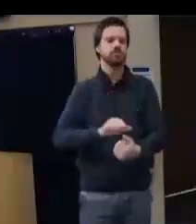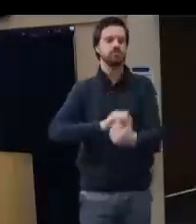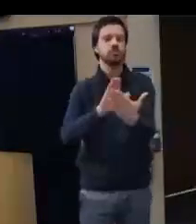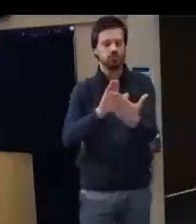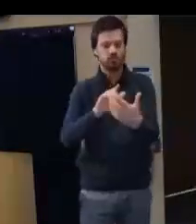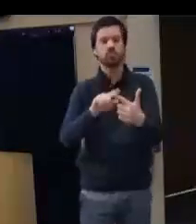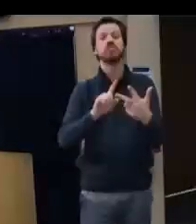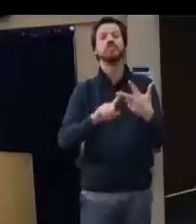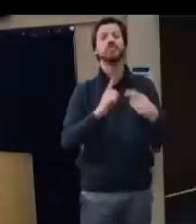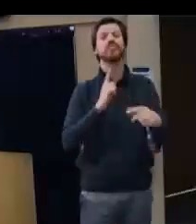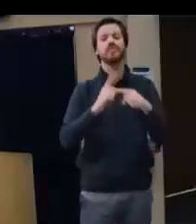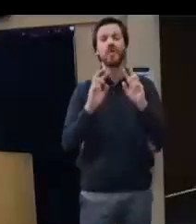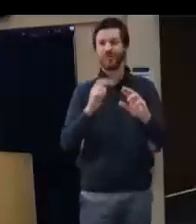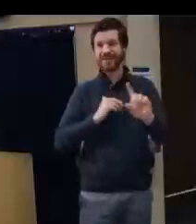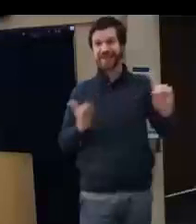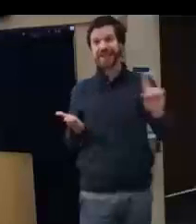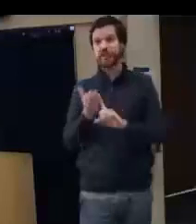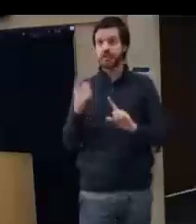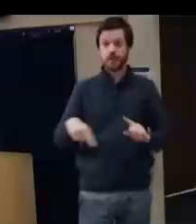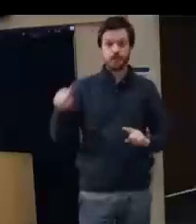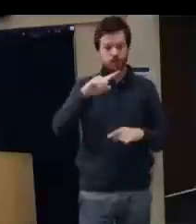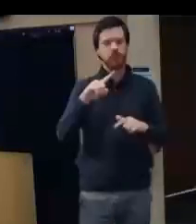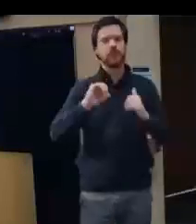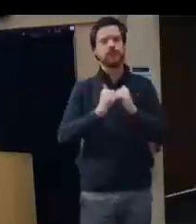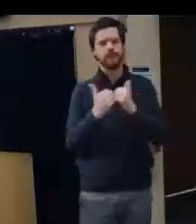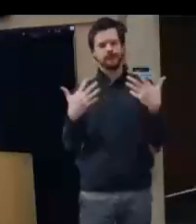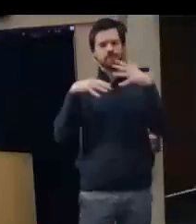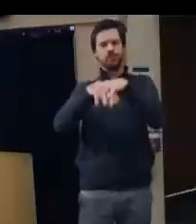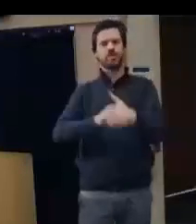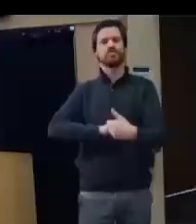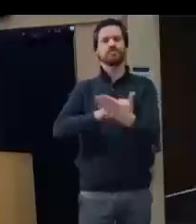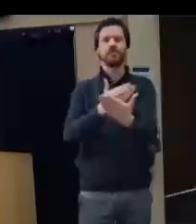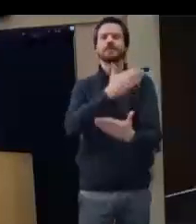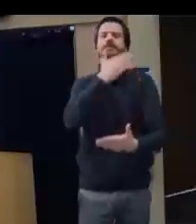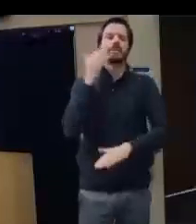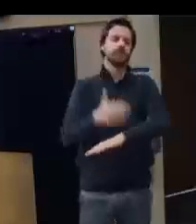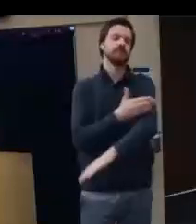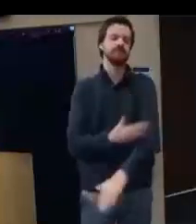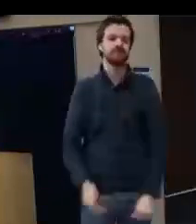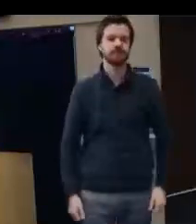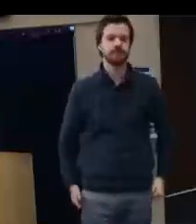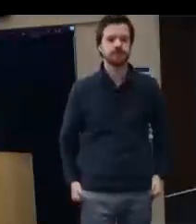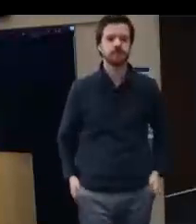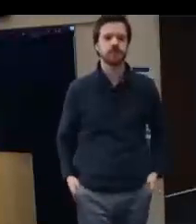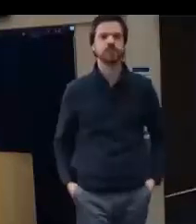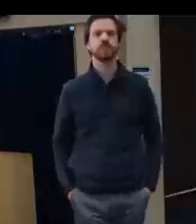hopefully will convince you of the benefits of an integrated approach to behavioral Cardiology so to